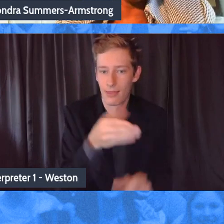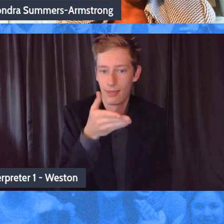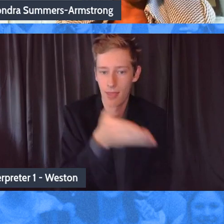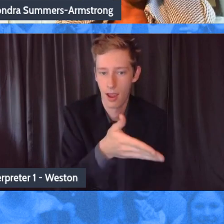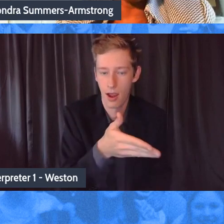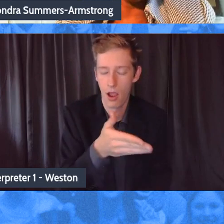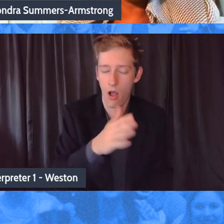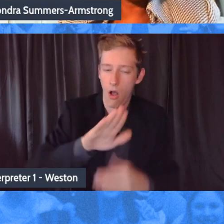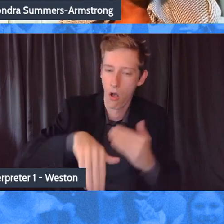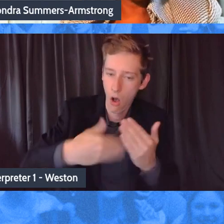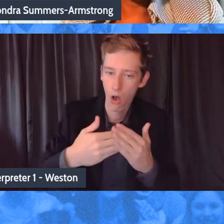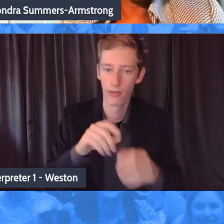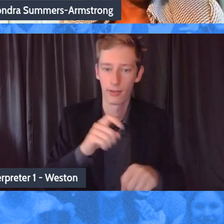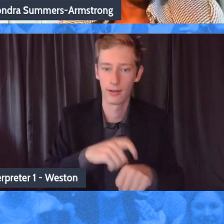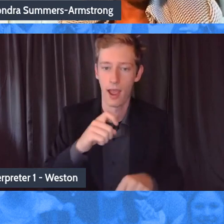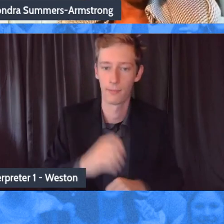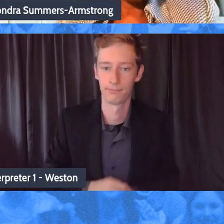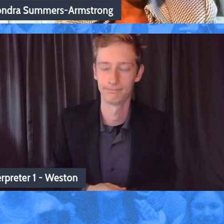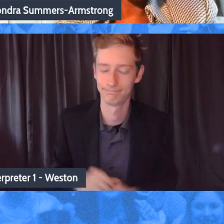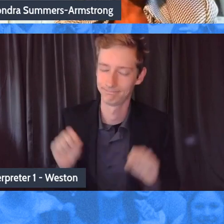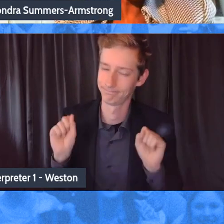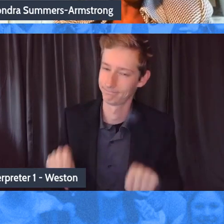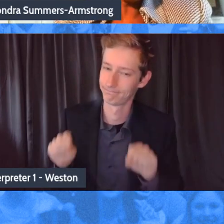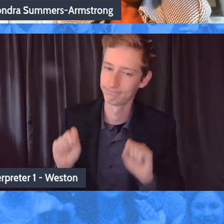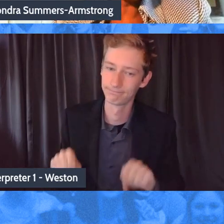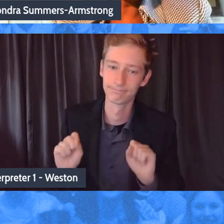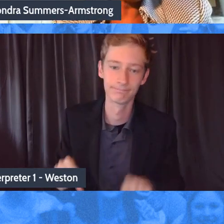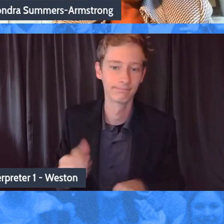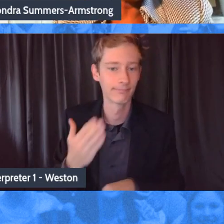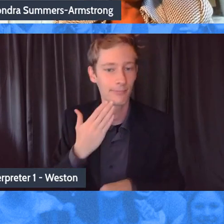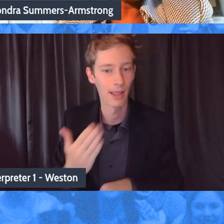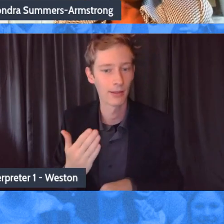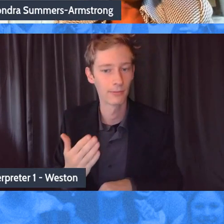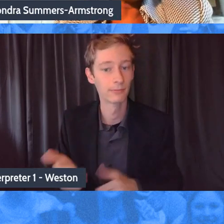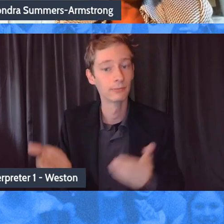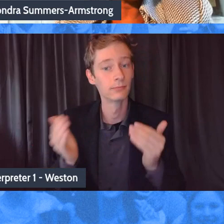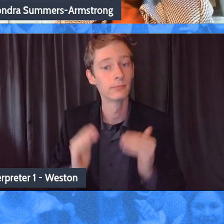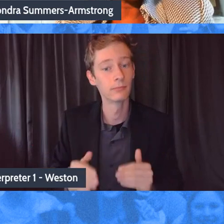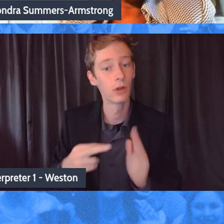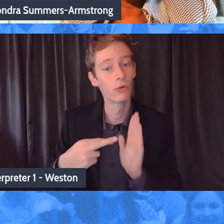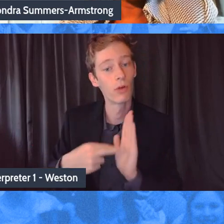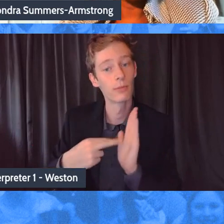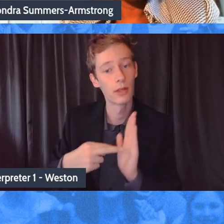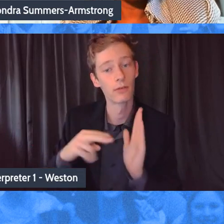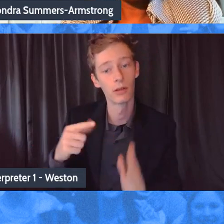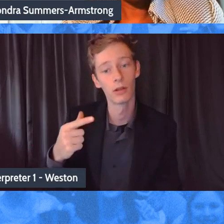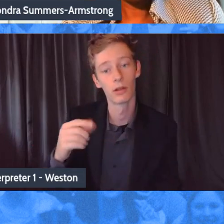Yes, absolutely. Thank you. Representative Gonzalez, what do you think?